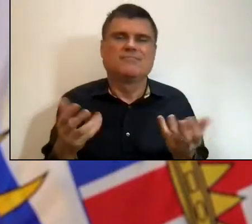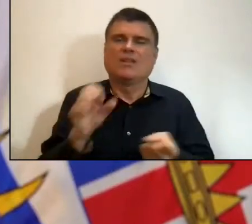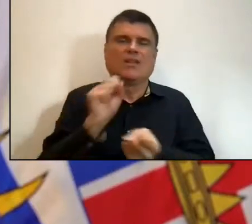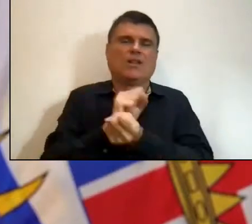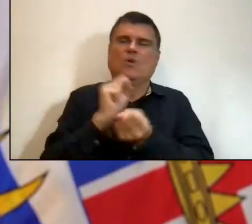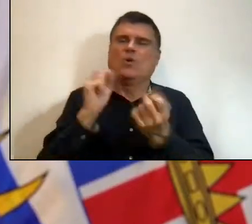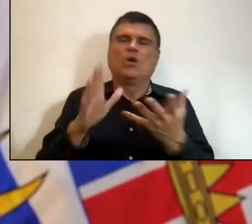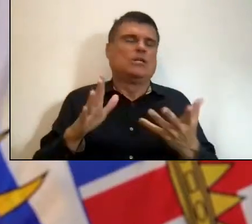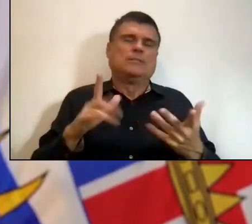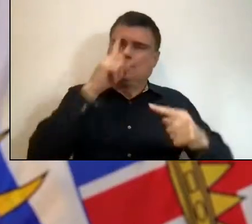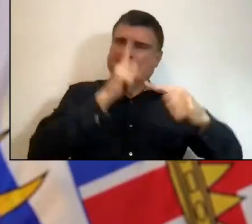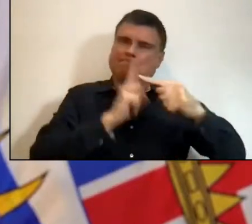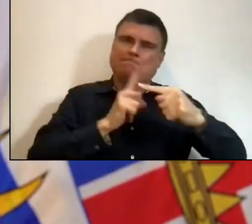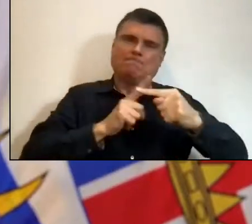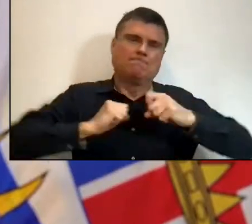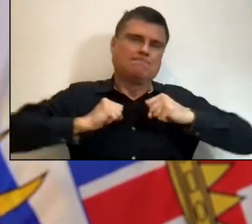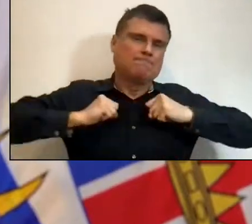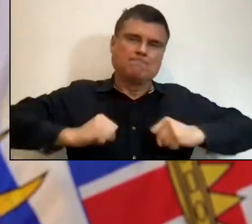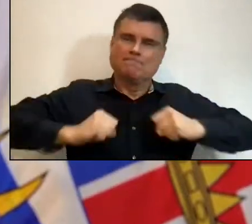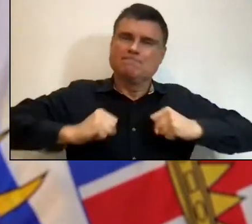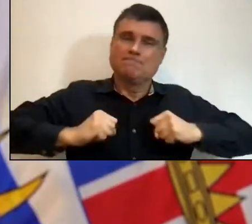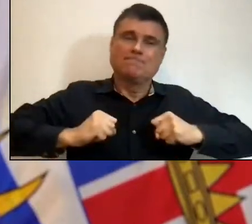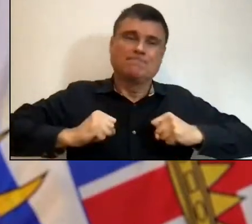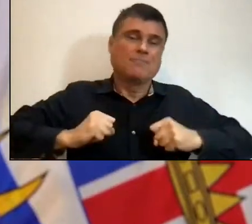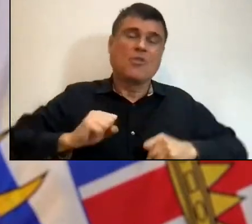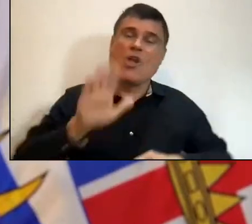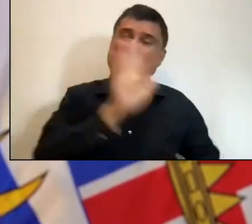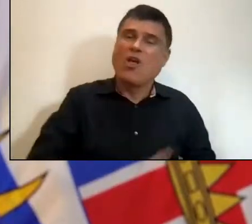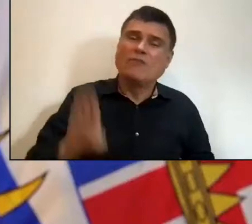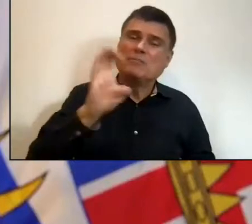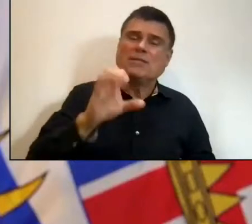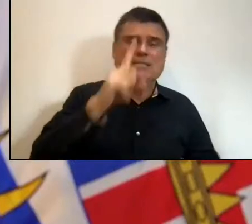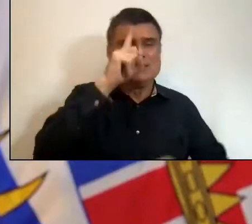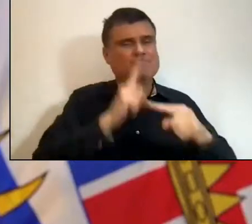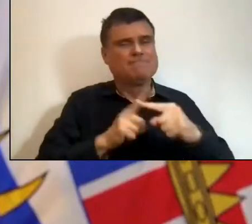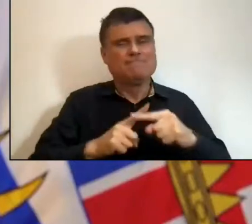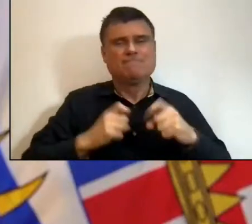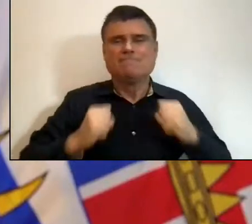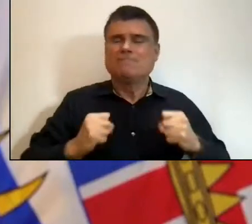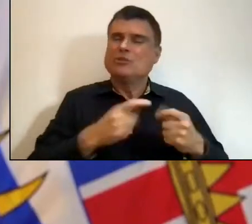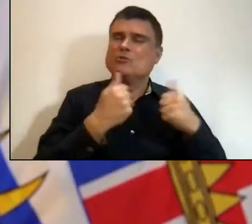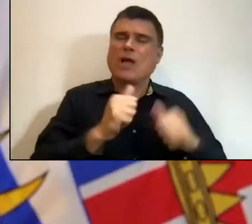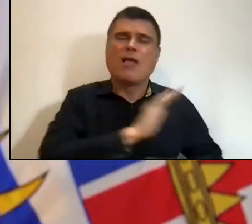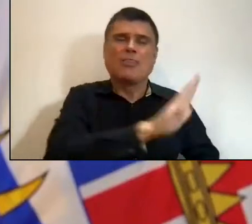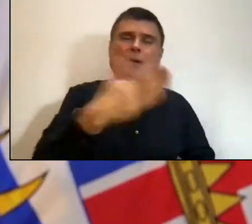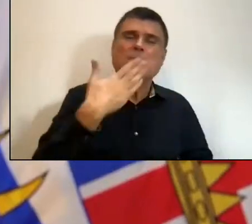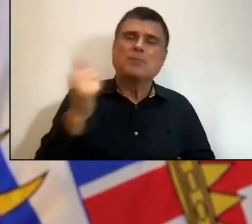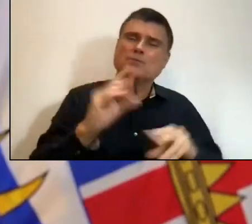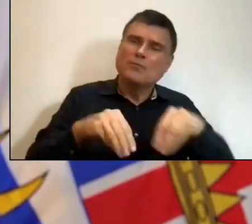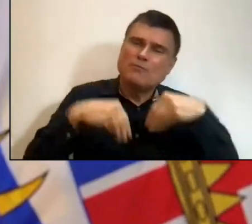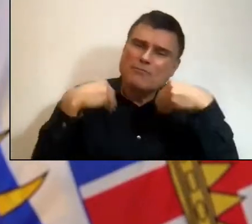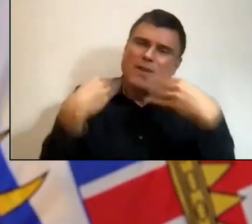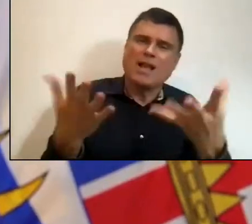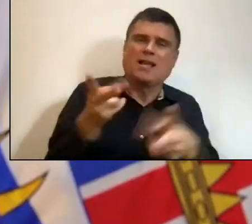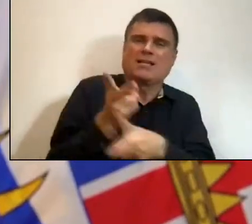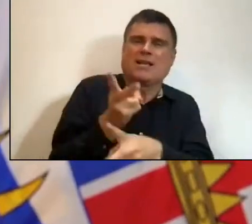they are providing the very best care and we see the heroism across this province again